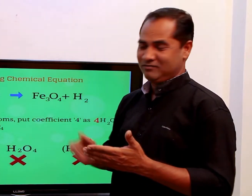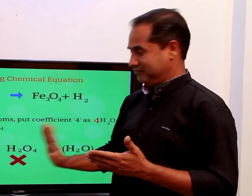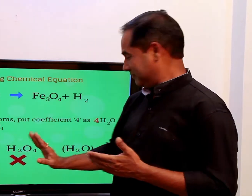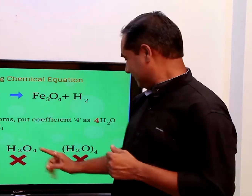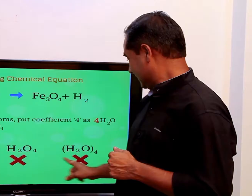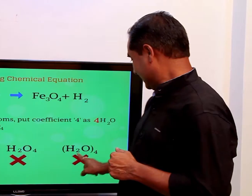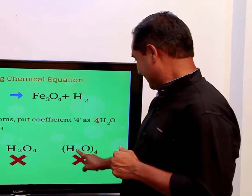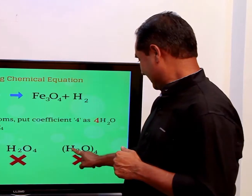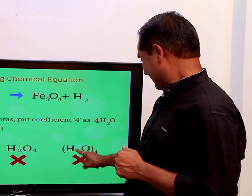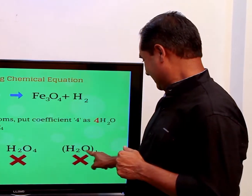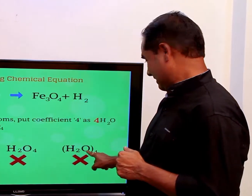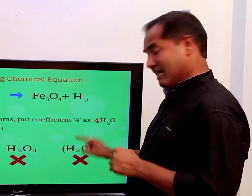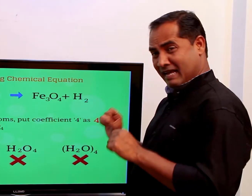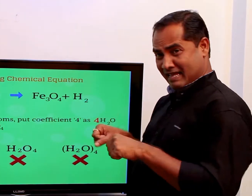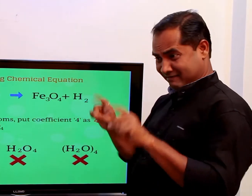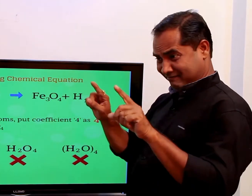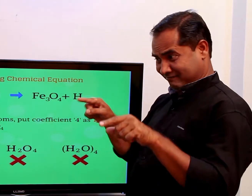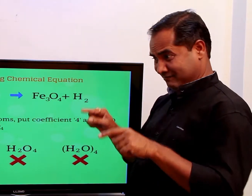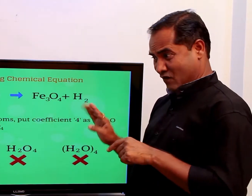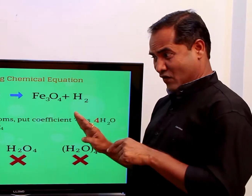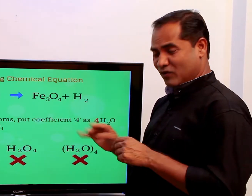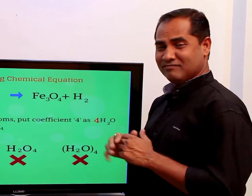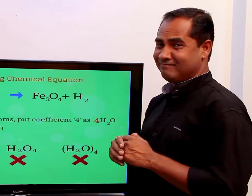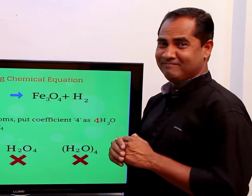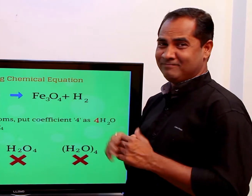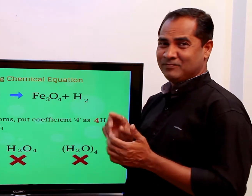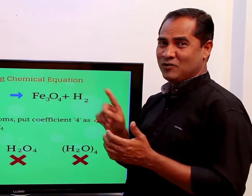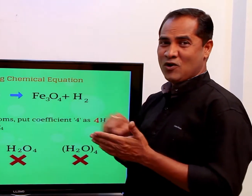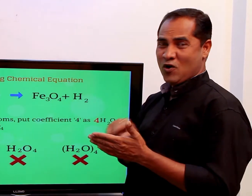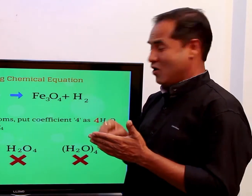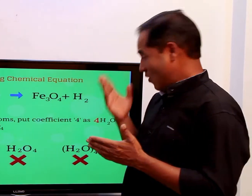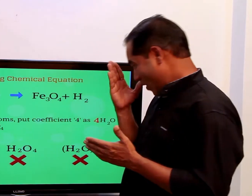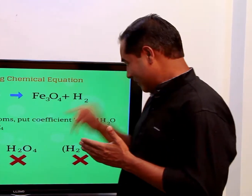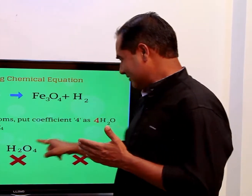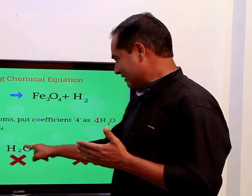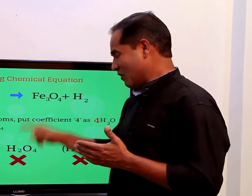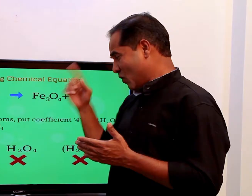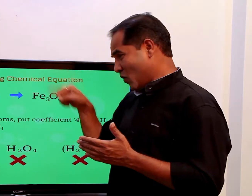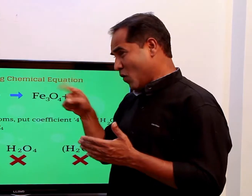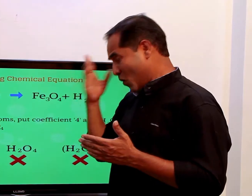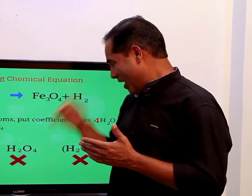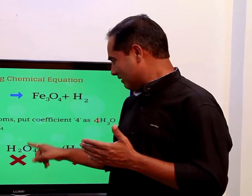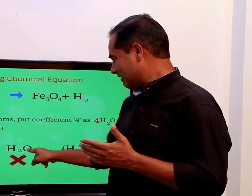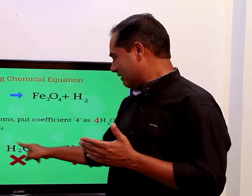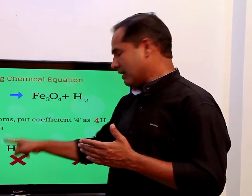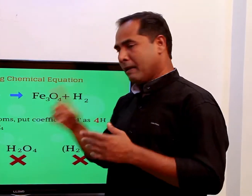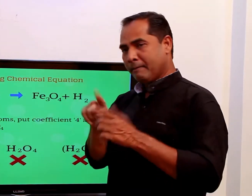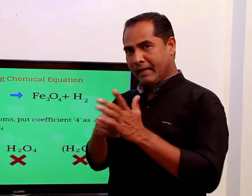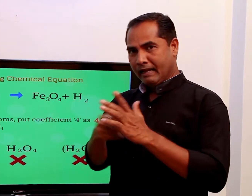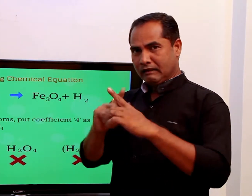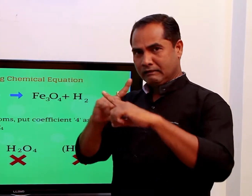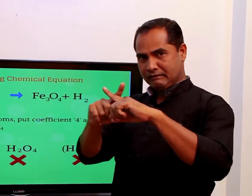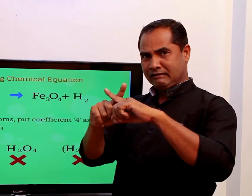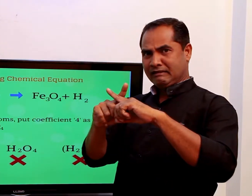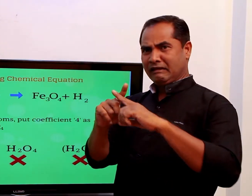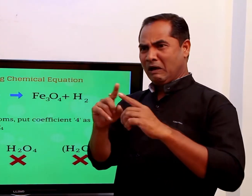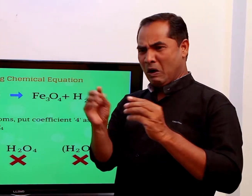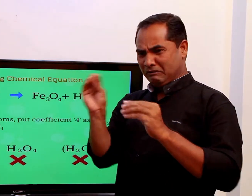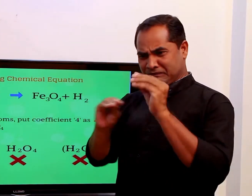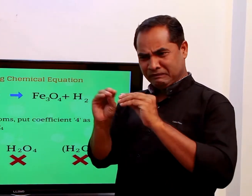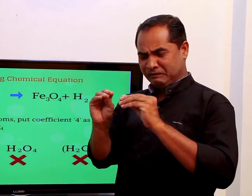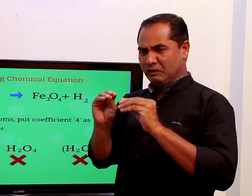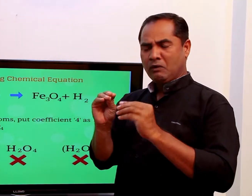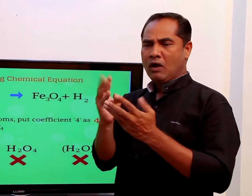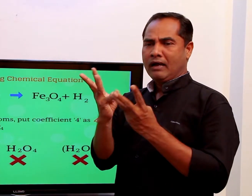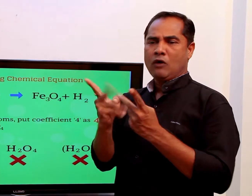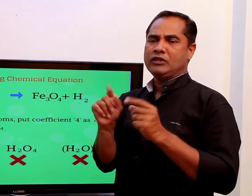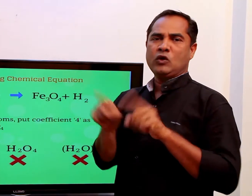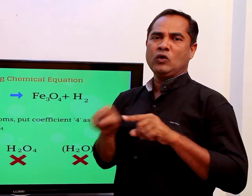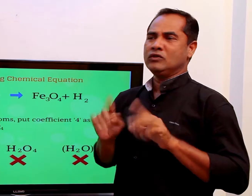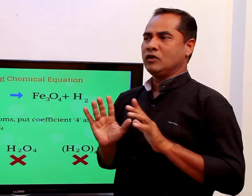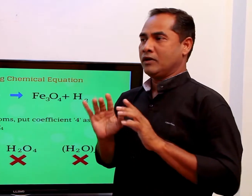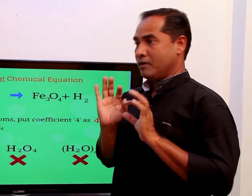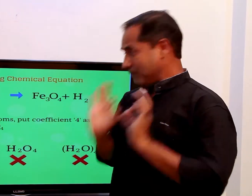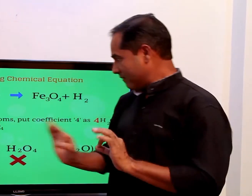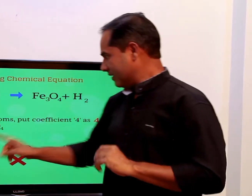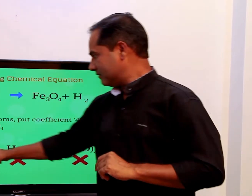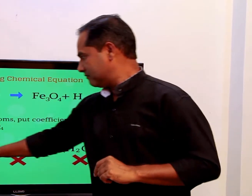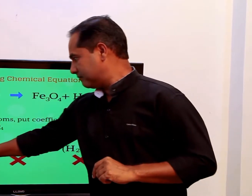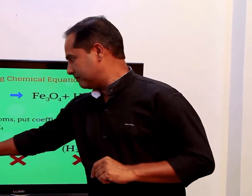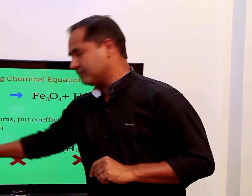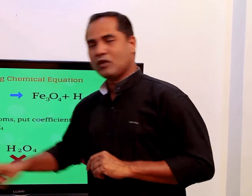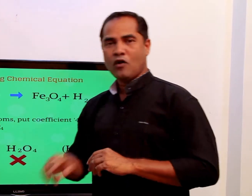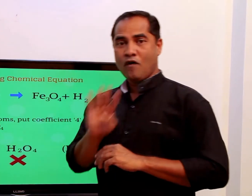be incorrect and even this in the bracket would be incorrect. The right way of writing is 4H2O.